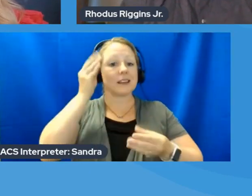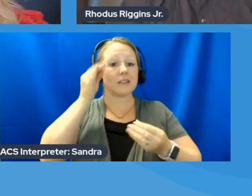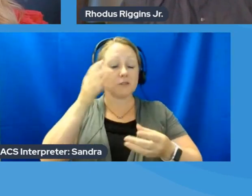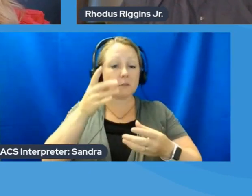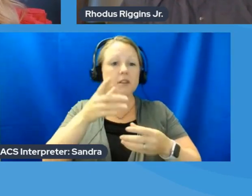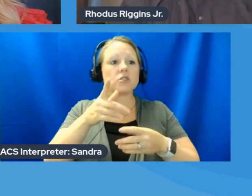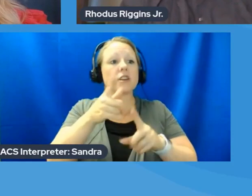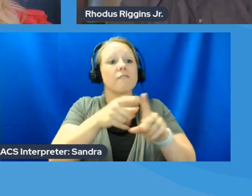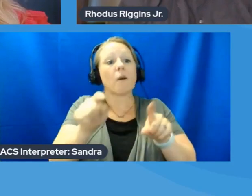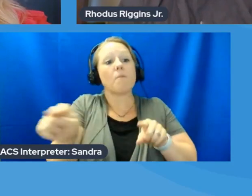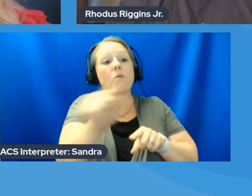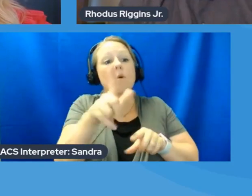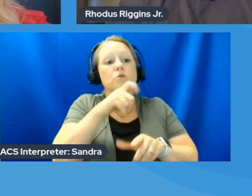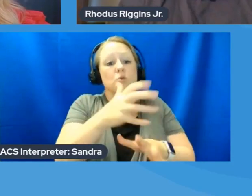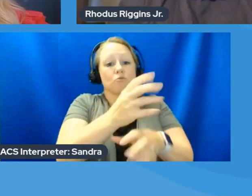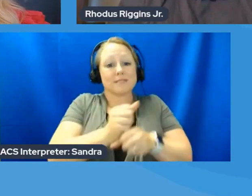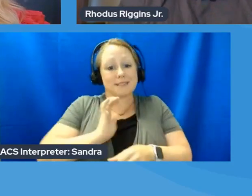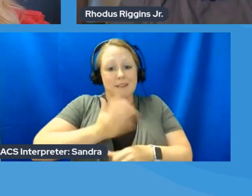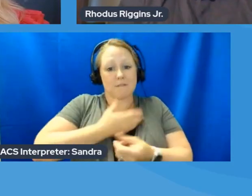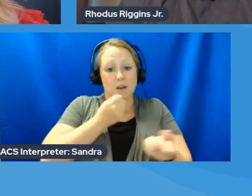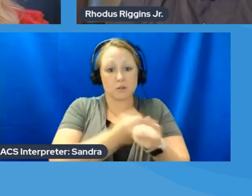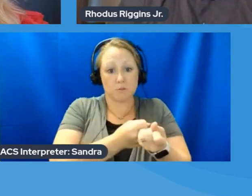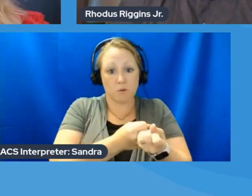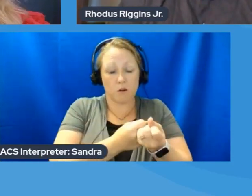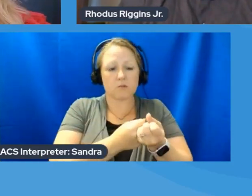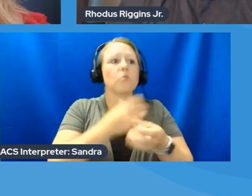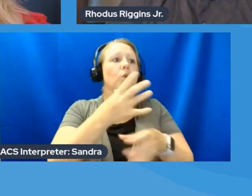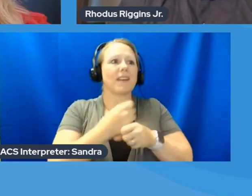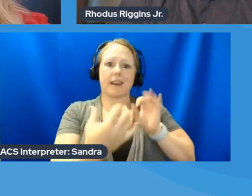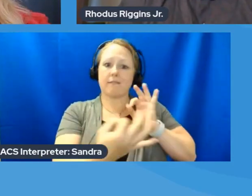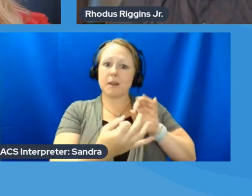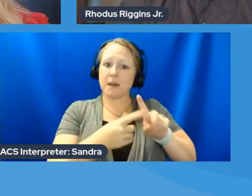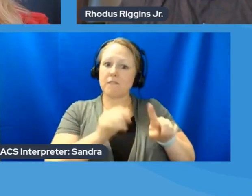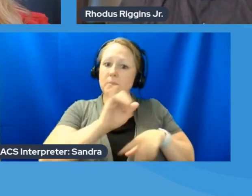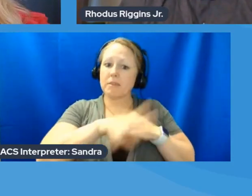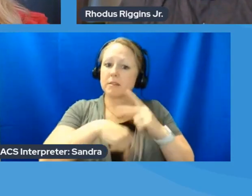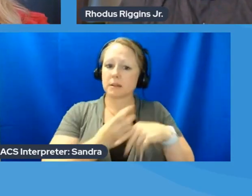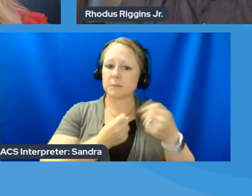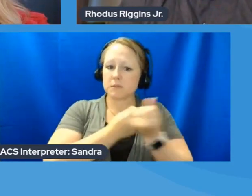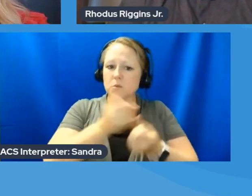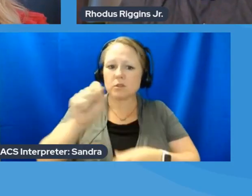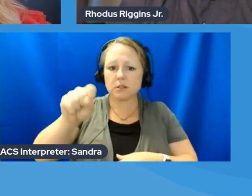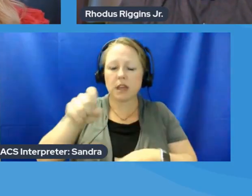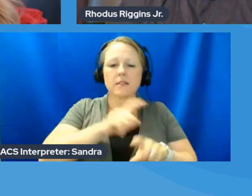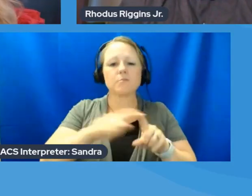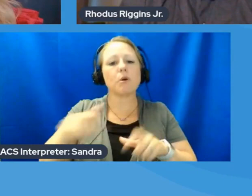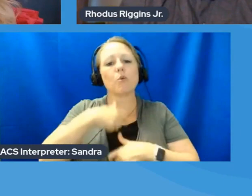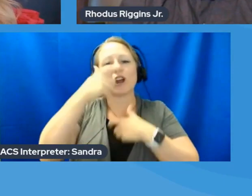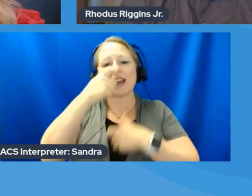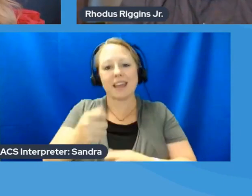and provide feedback on that support, but more importantly we're interested in learning more about who we're not hearing from